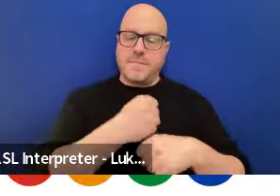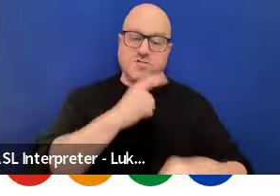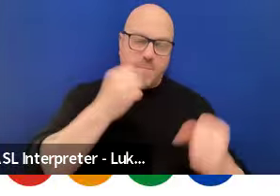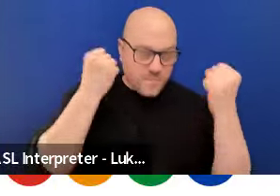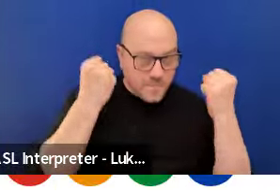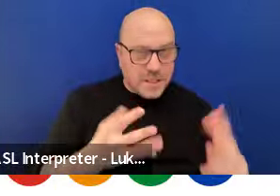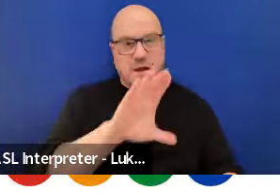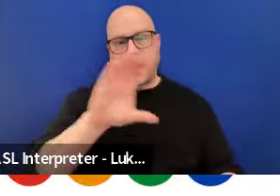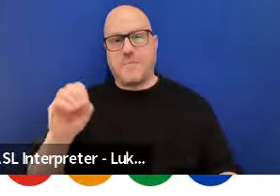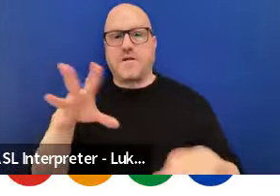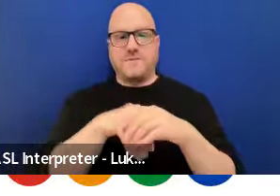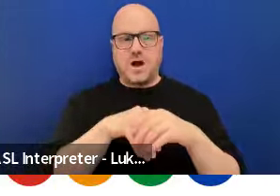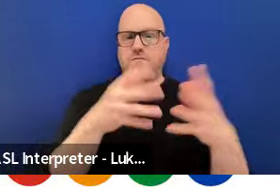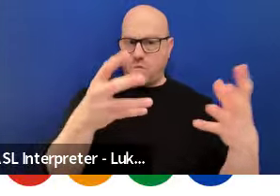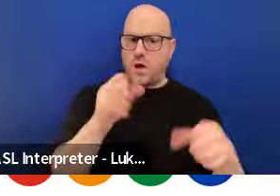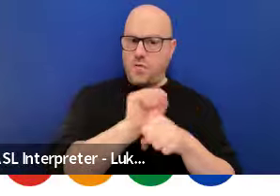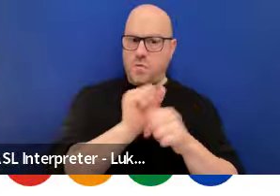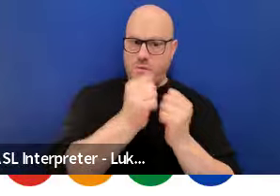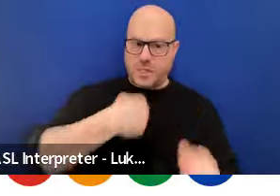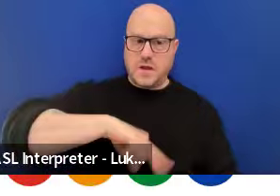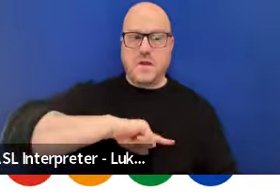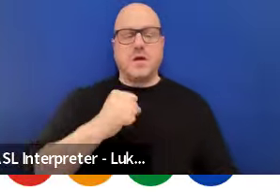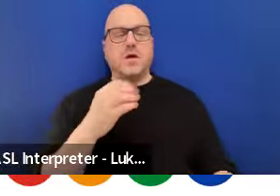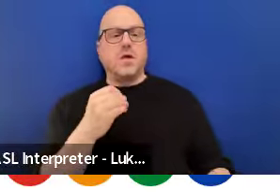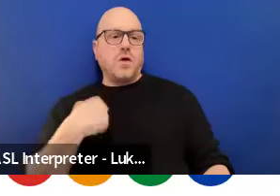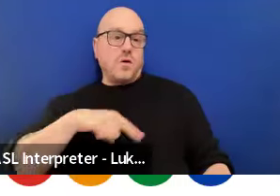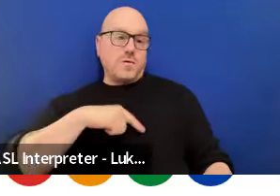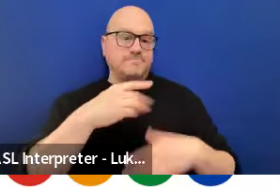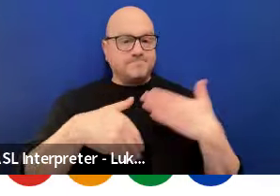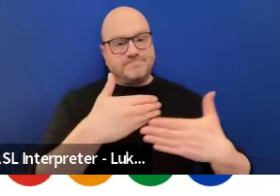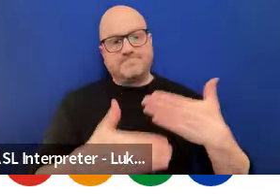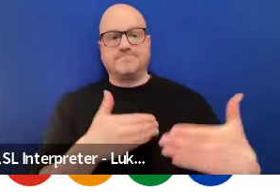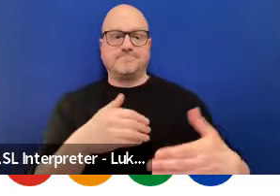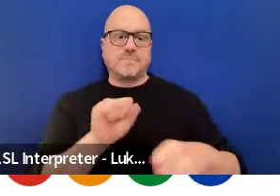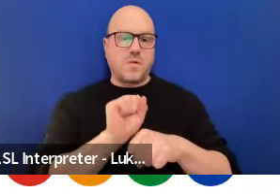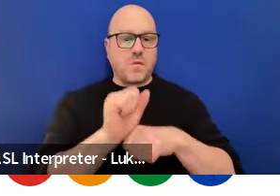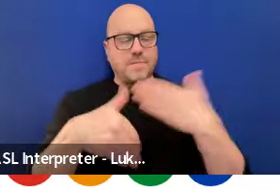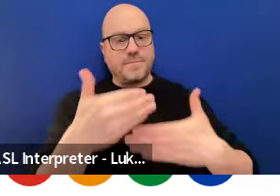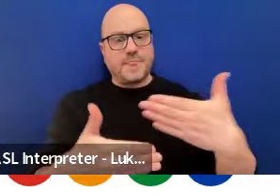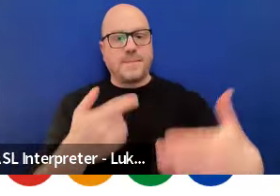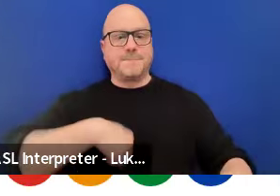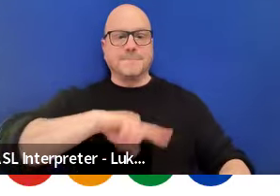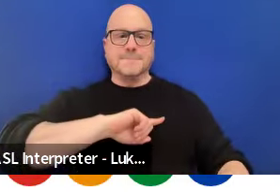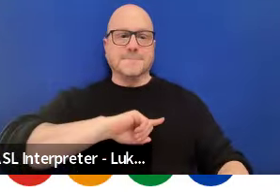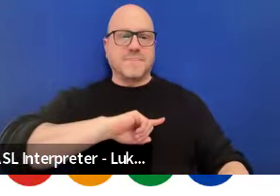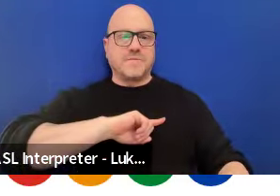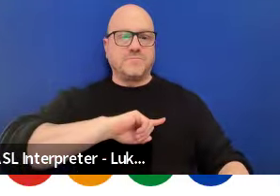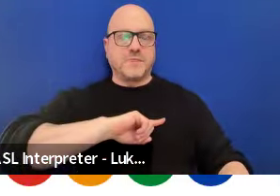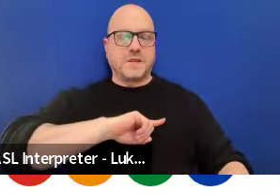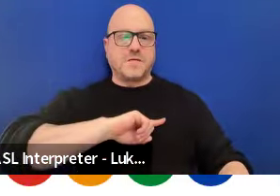THE GOAL HERE TO MAKE SURE WE DRIVE AS MUCH COMPETITION AND MAKE SURE THERE ARE PLENTY OF COMPANIES